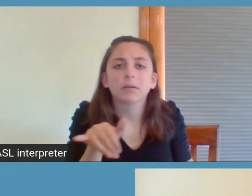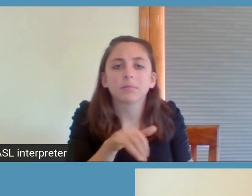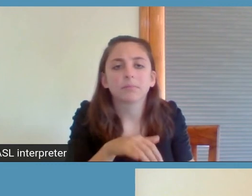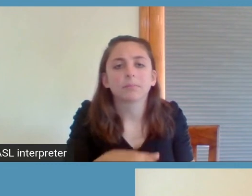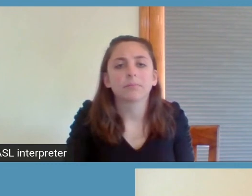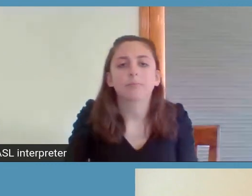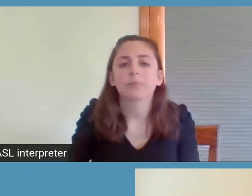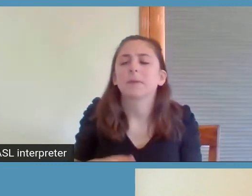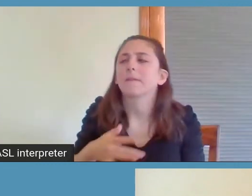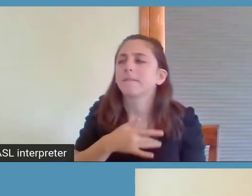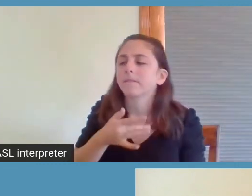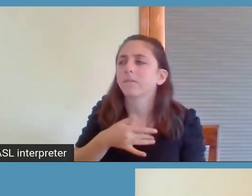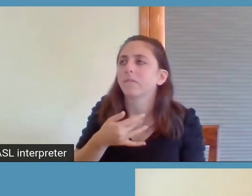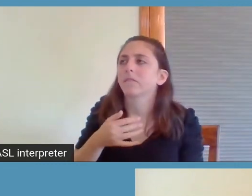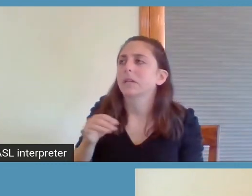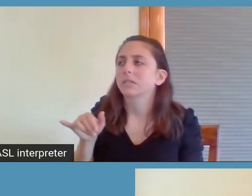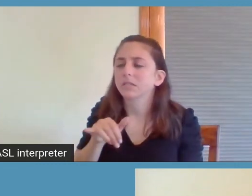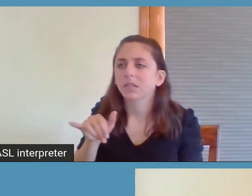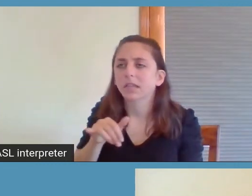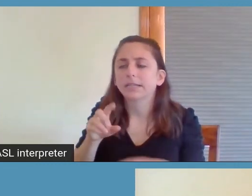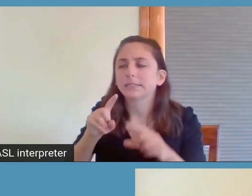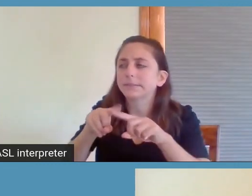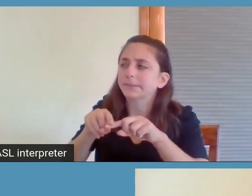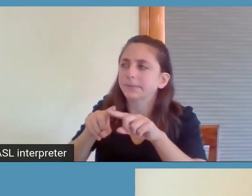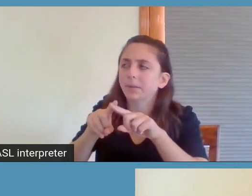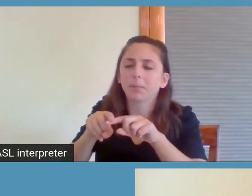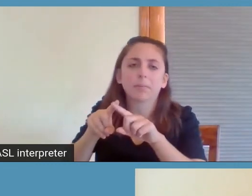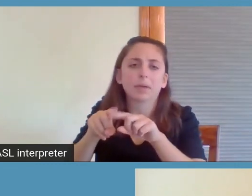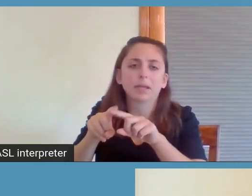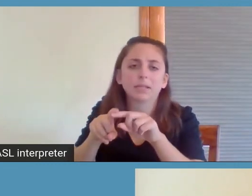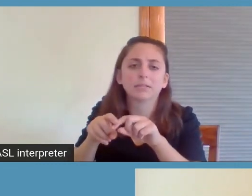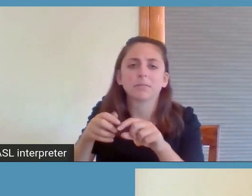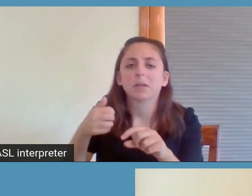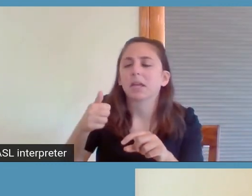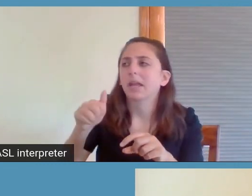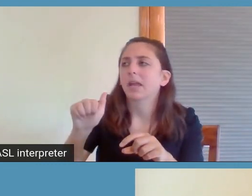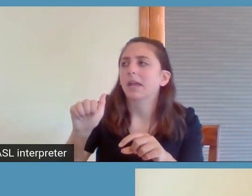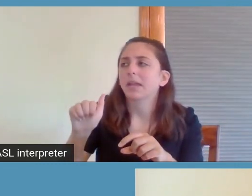like you know it depends on the um if you any any application or platform they can take a live feed